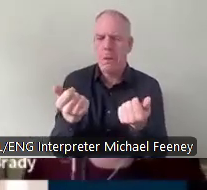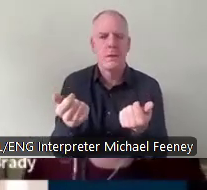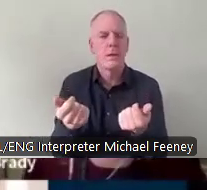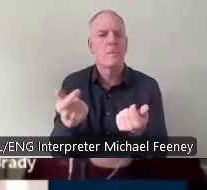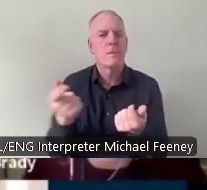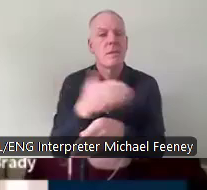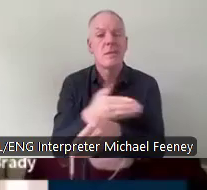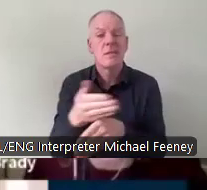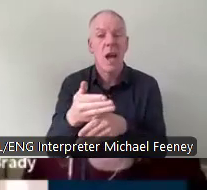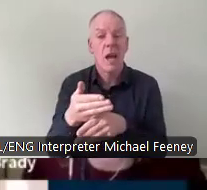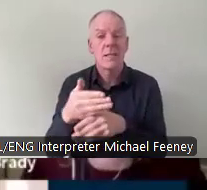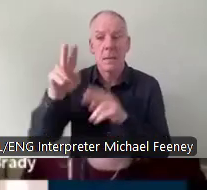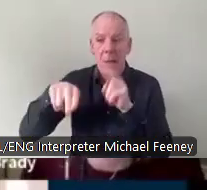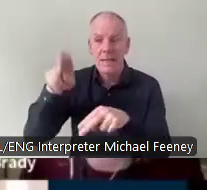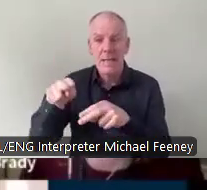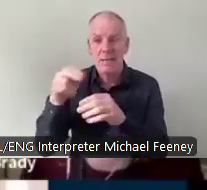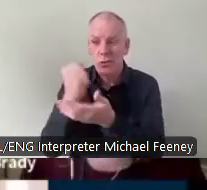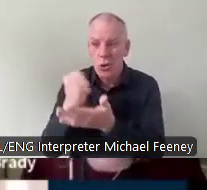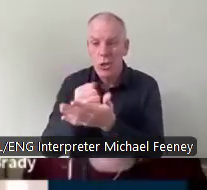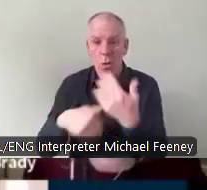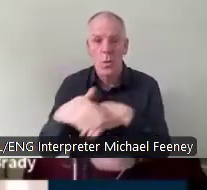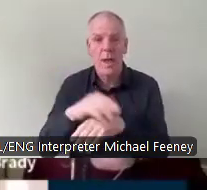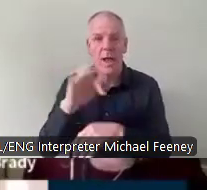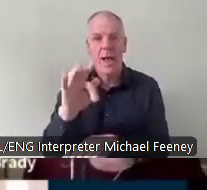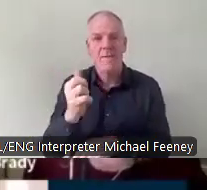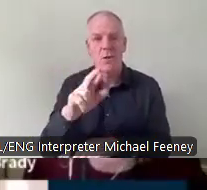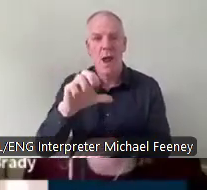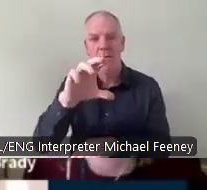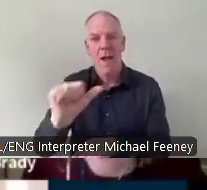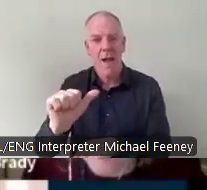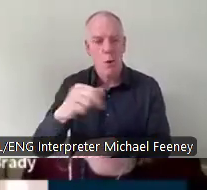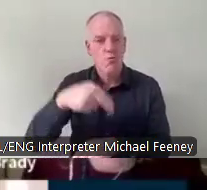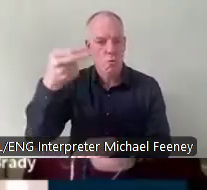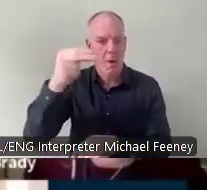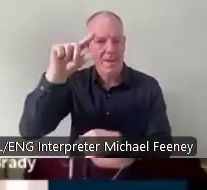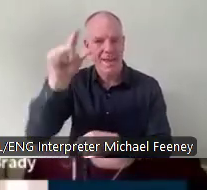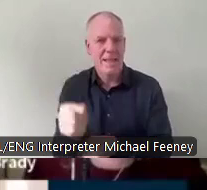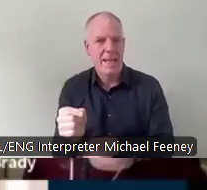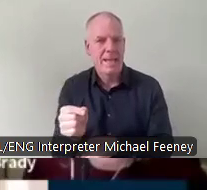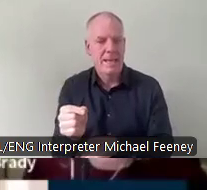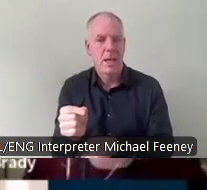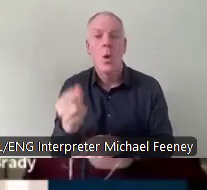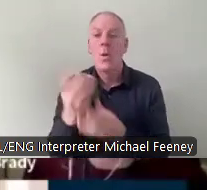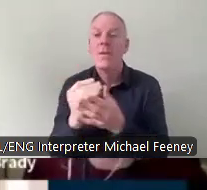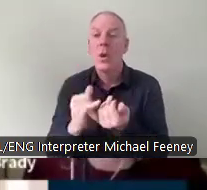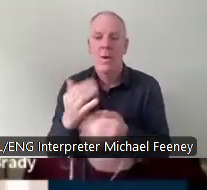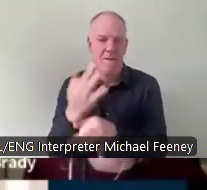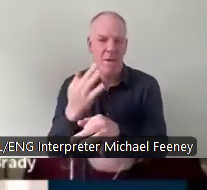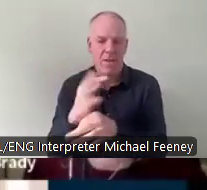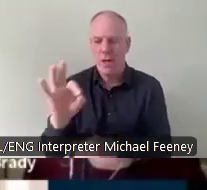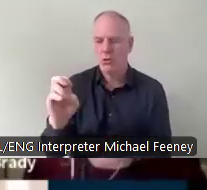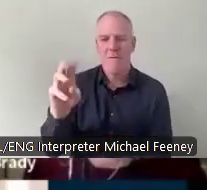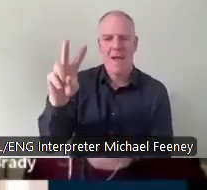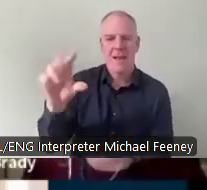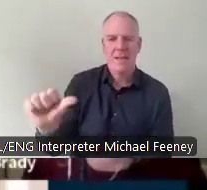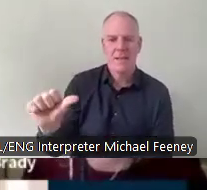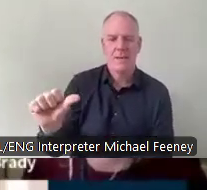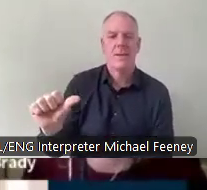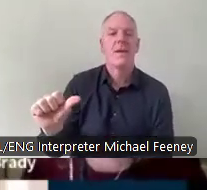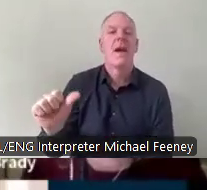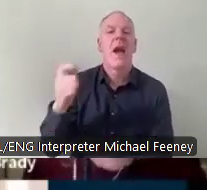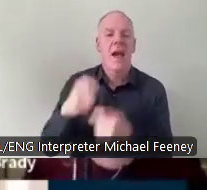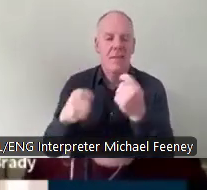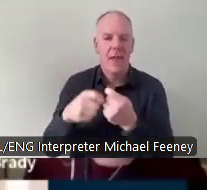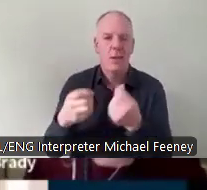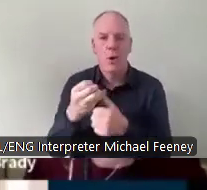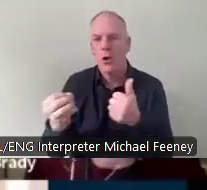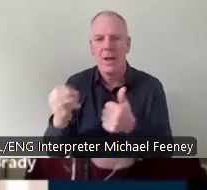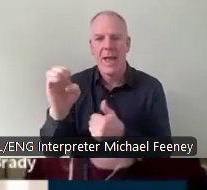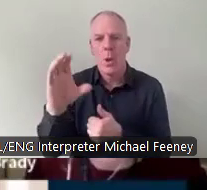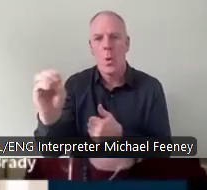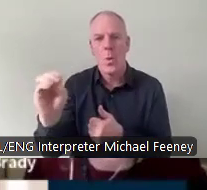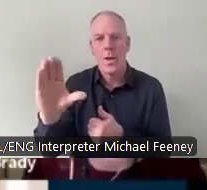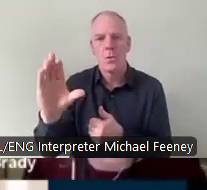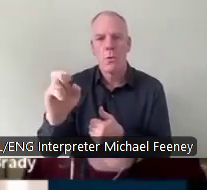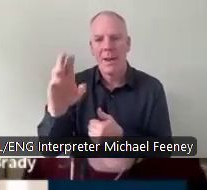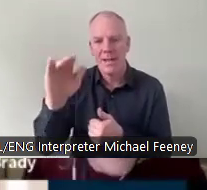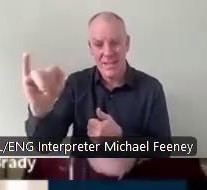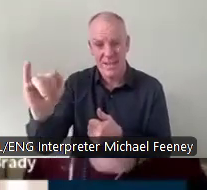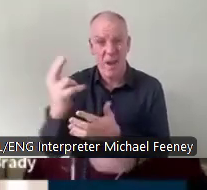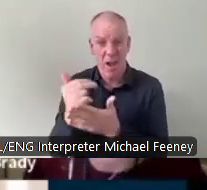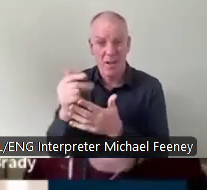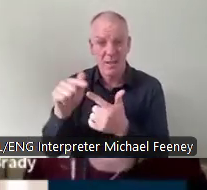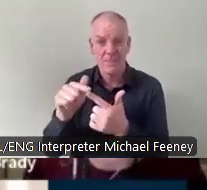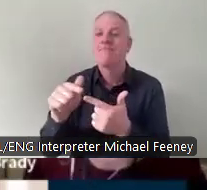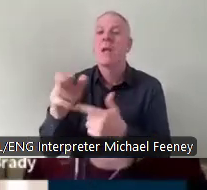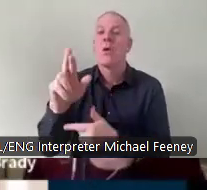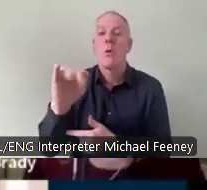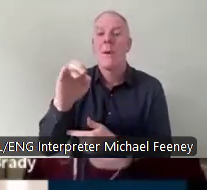studies in his native Ferrara in northern Italy, with his father, Giovanni, and then with leading Ferrarese artist Ercole di Roberti. Then after Roberti's death in 1496,